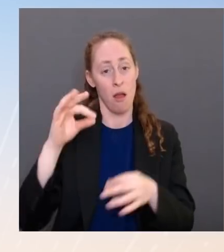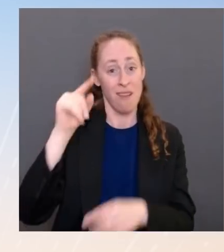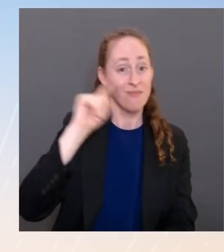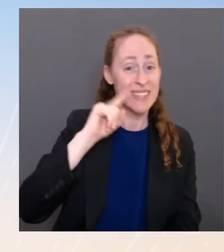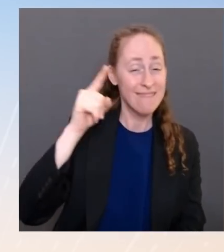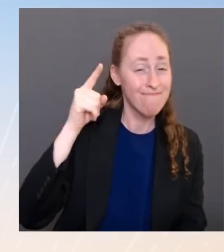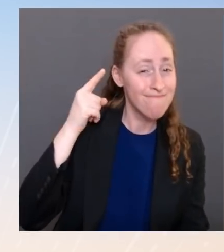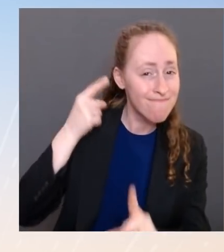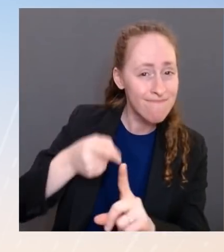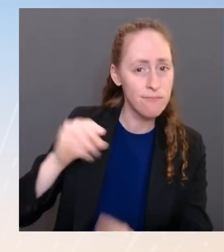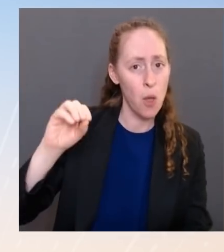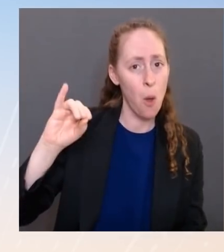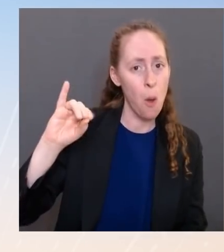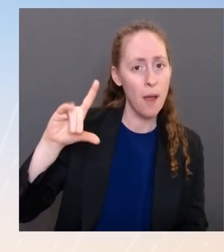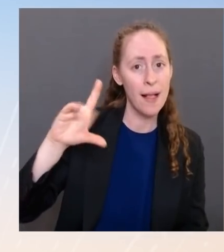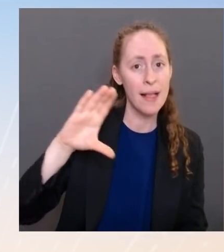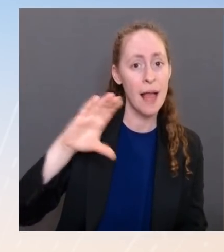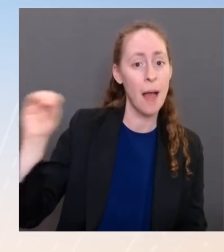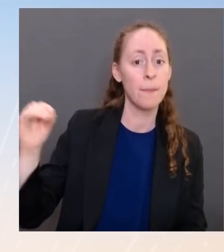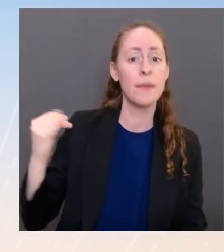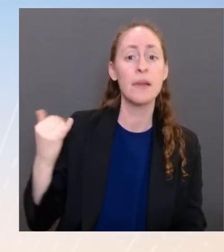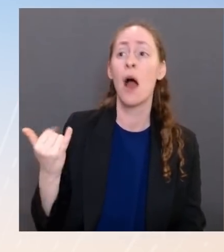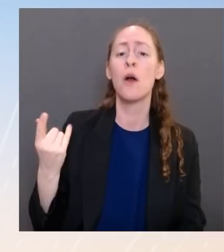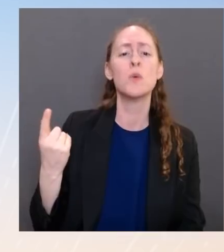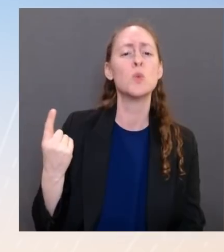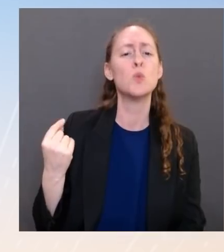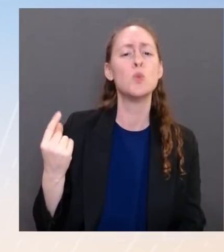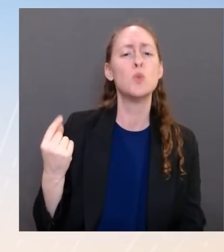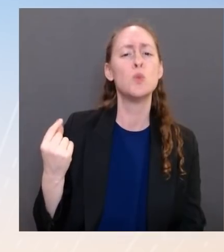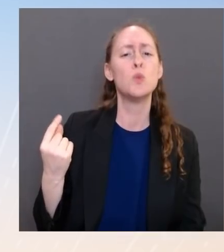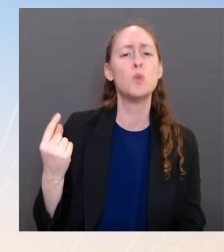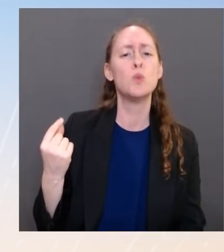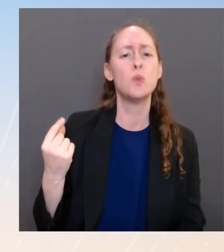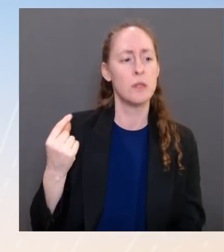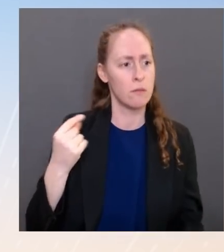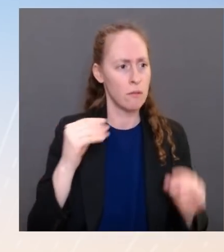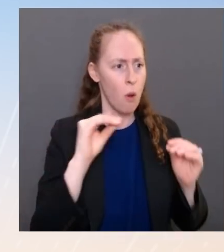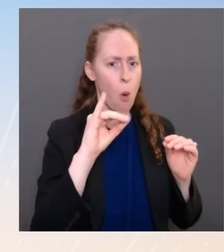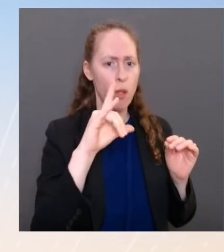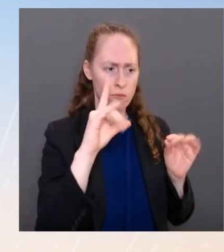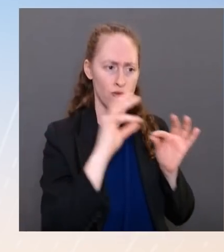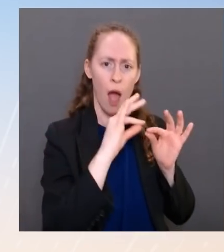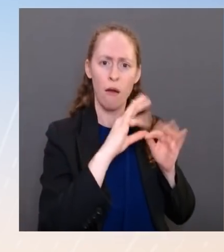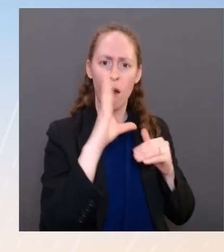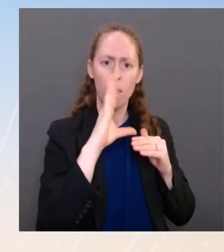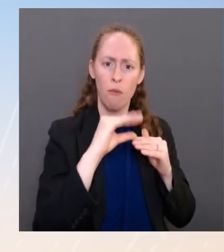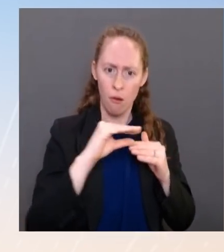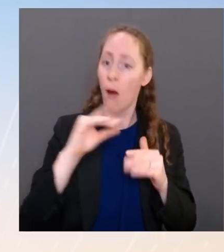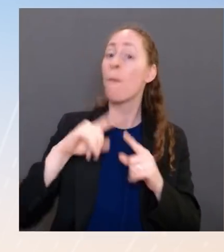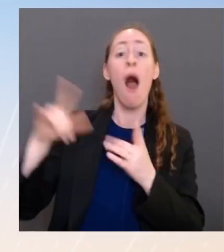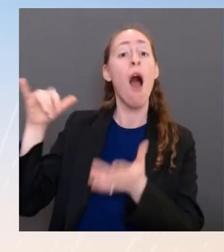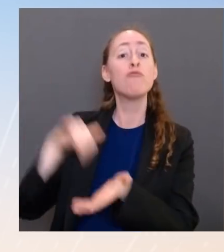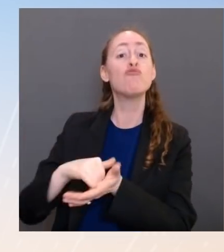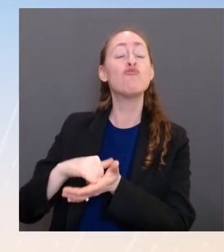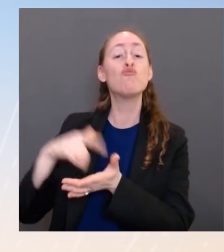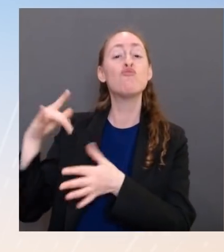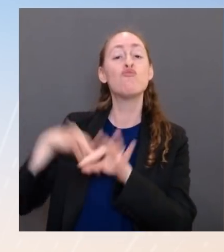so should gas prices at the pump. And that's also something that we are going to continue to watch closely and continue to call on steps to be taken.